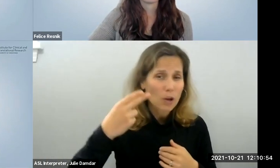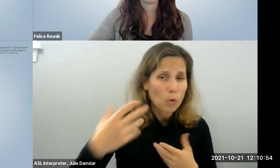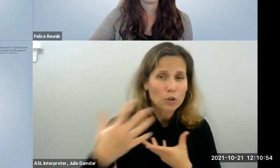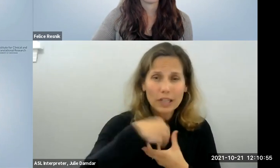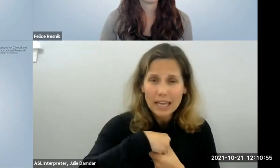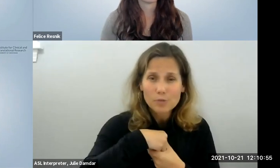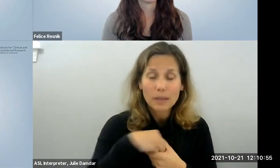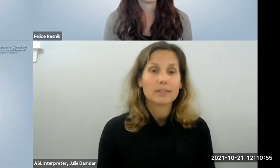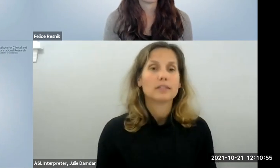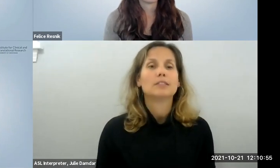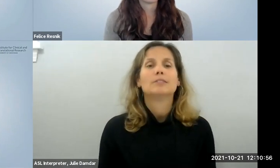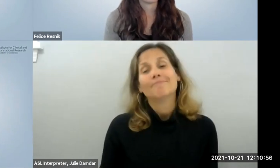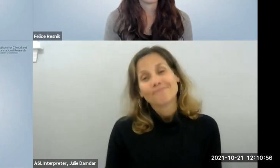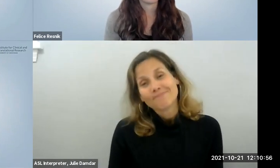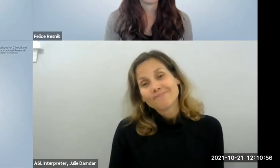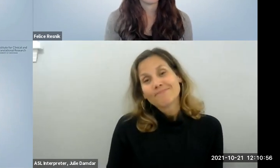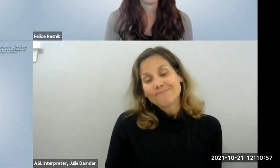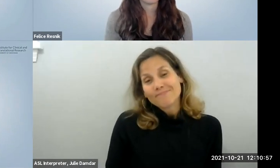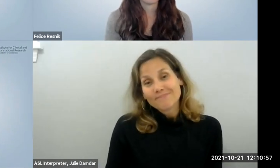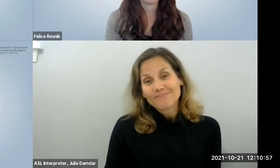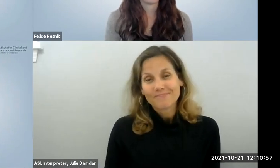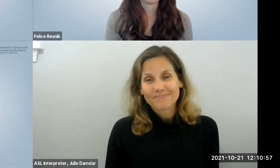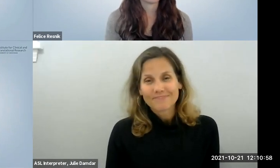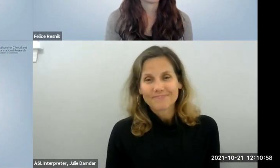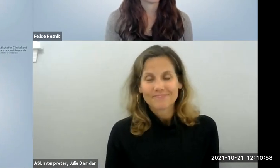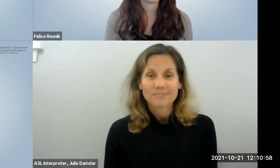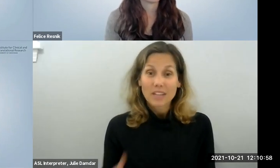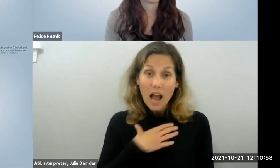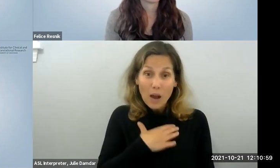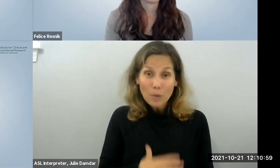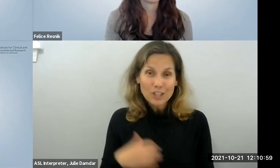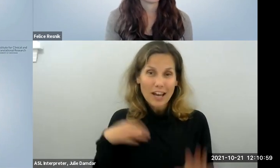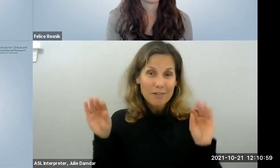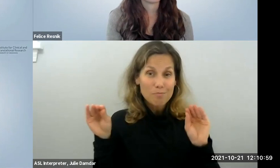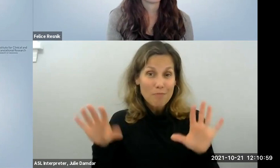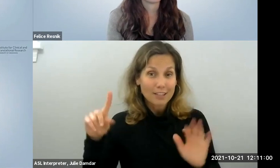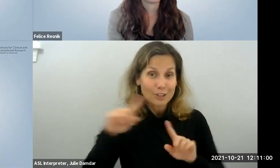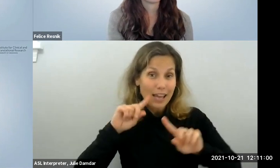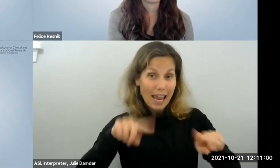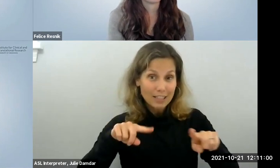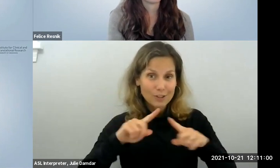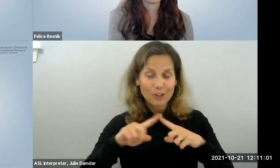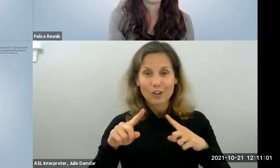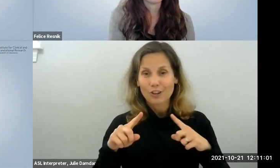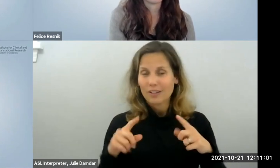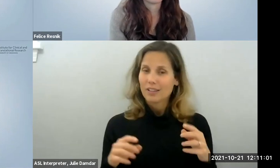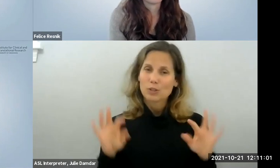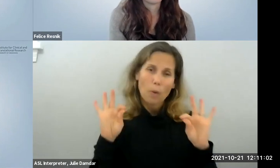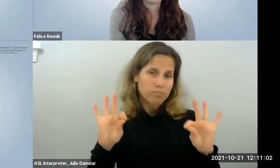Lisa Saldana (she/her/hers): yeah I would say I wish I wish I had the magic answer to making this work with funding timelines I do not.